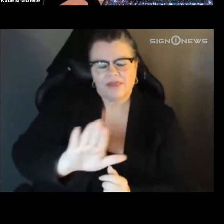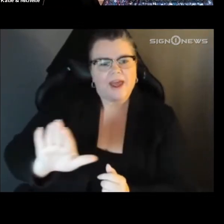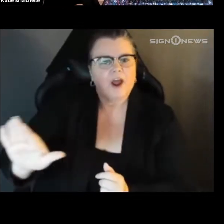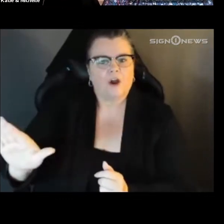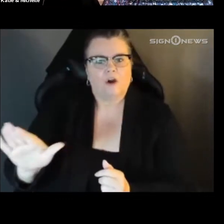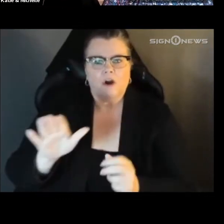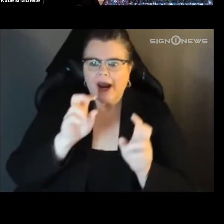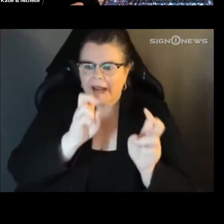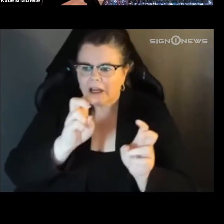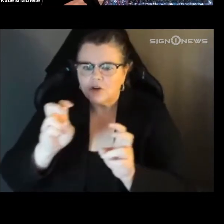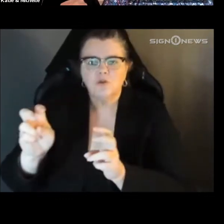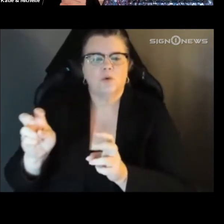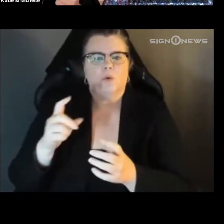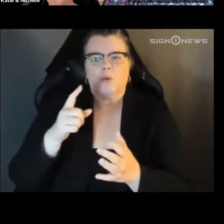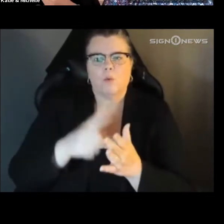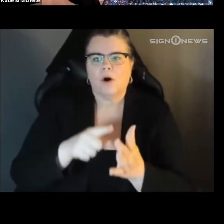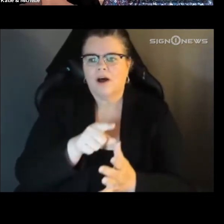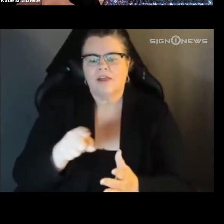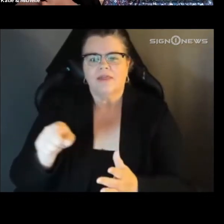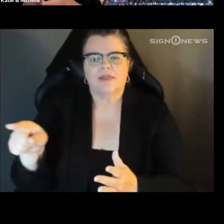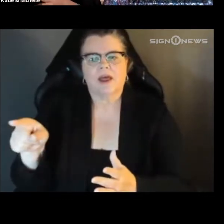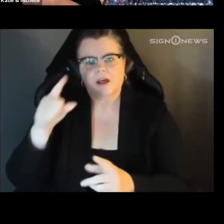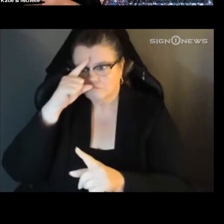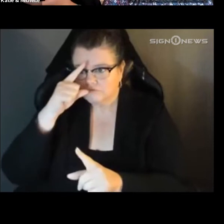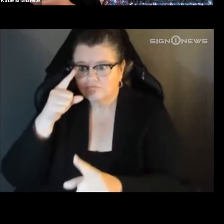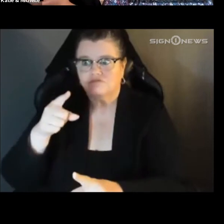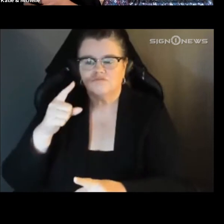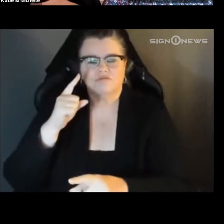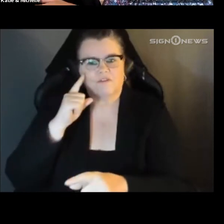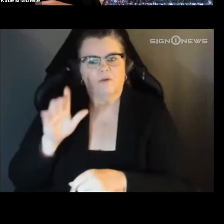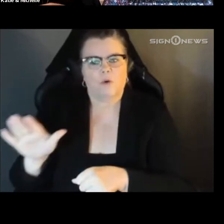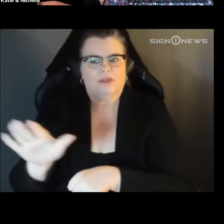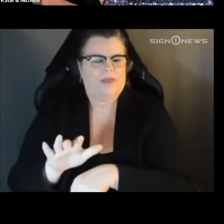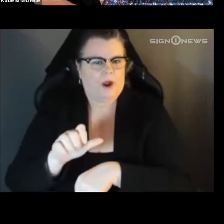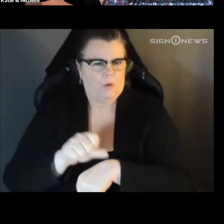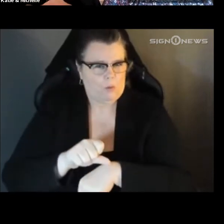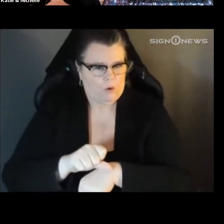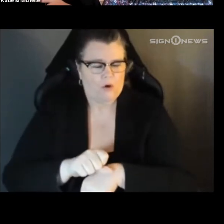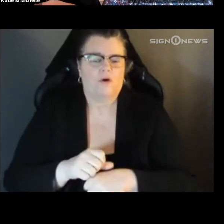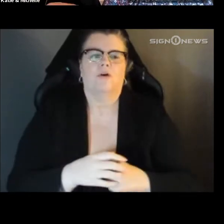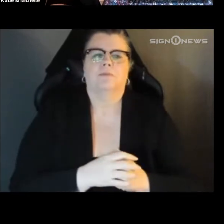this website have interviewed candidates to send them questionnaires to get answers back and have